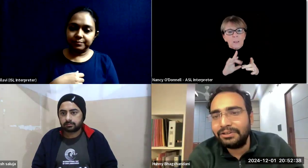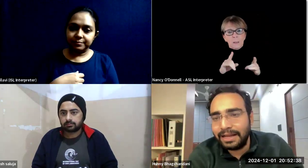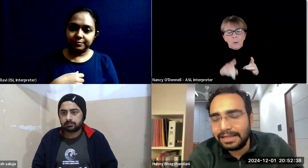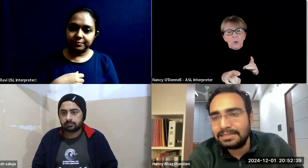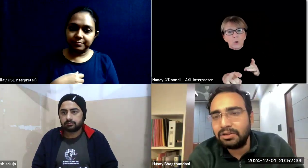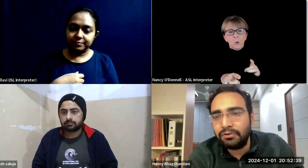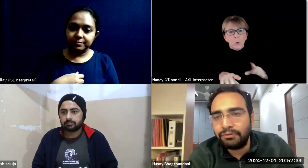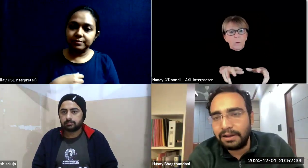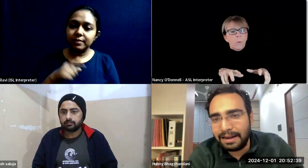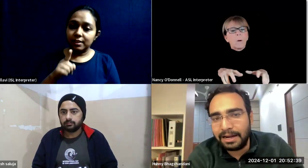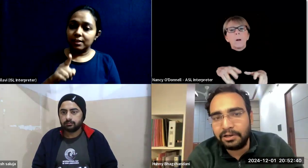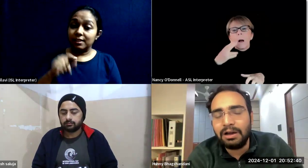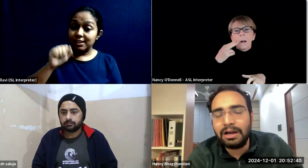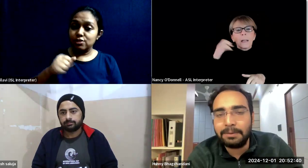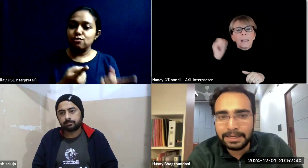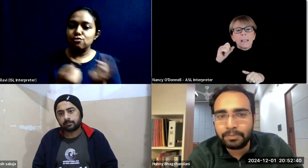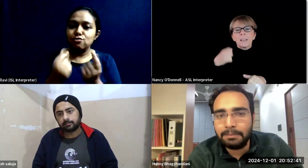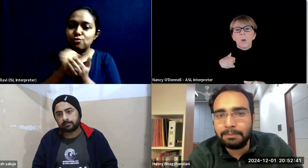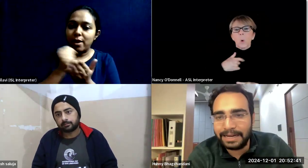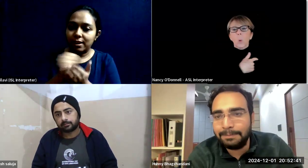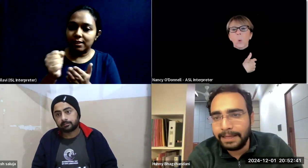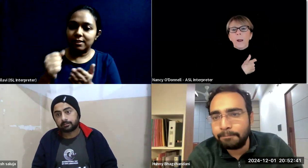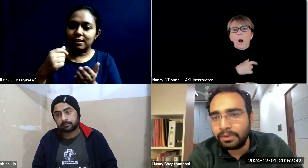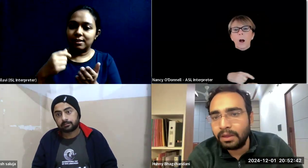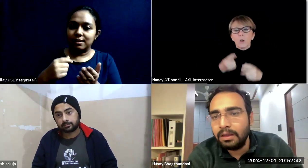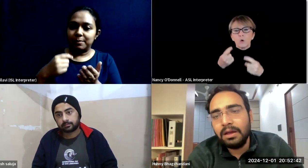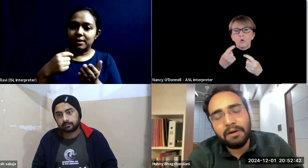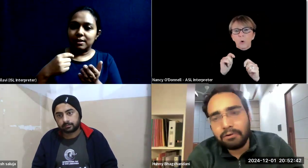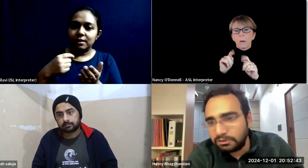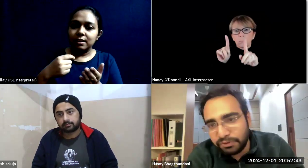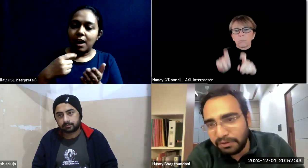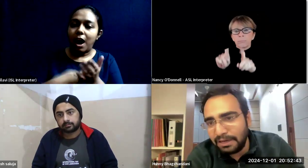yeah so definitely we are conducting our trials of our new RBD, BrailleMe.